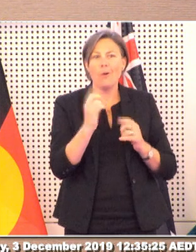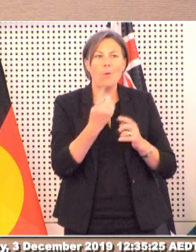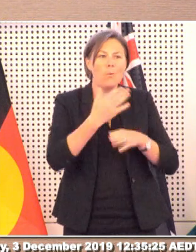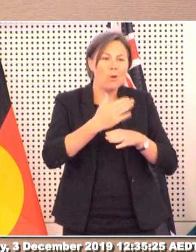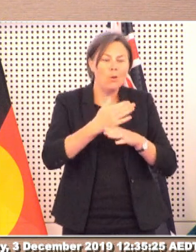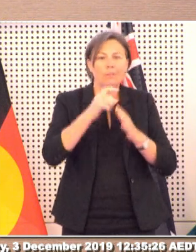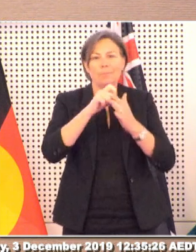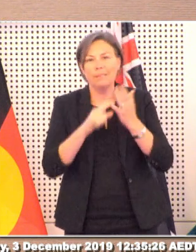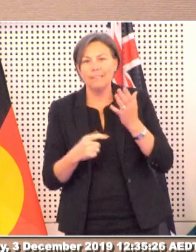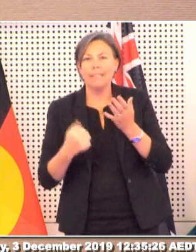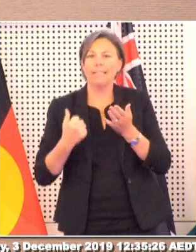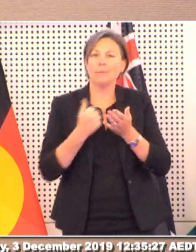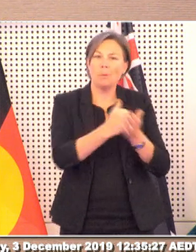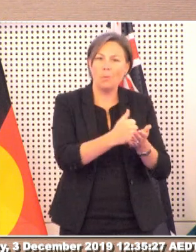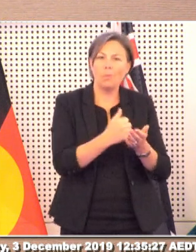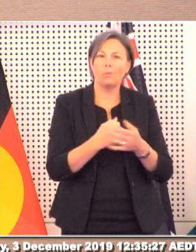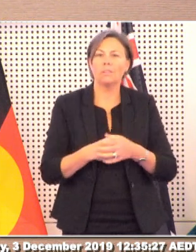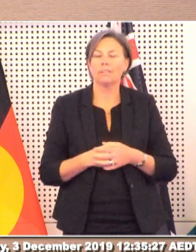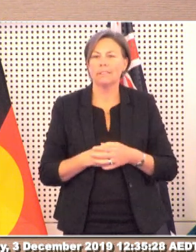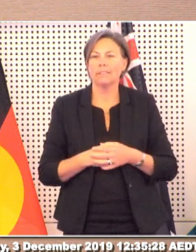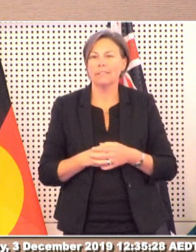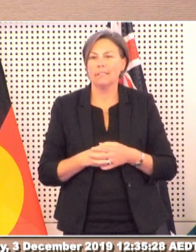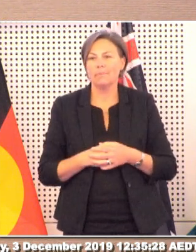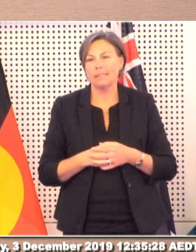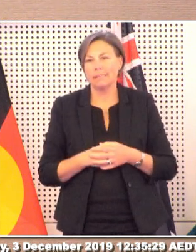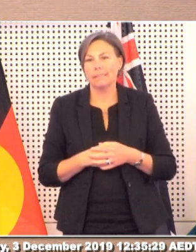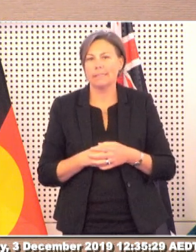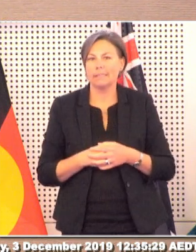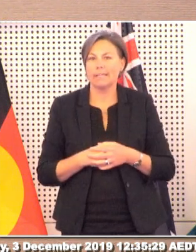I think there are heaps of good people doing their very best.